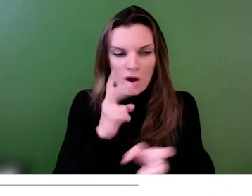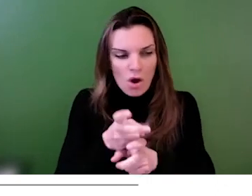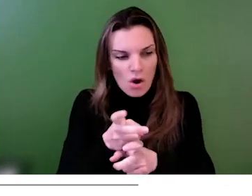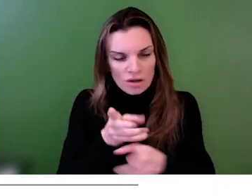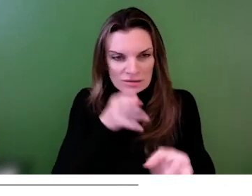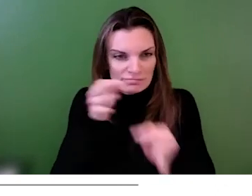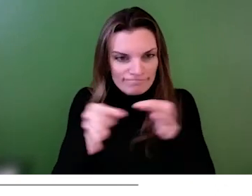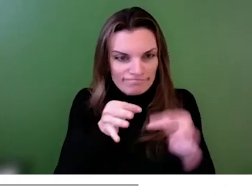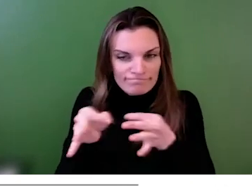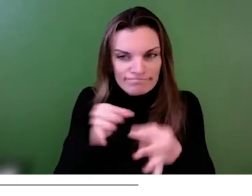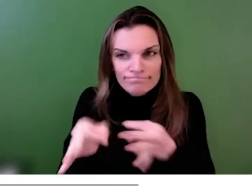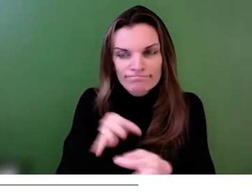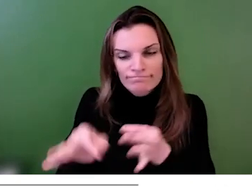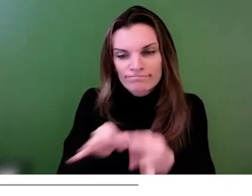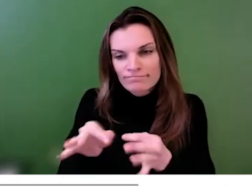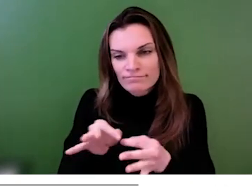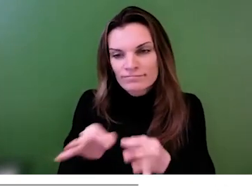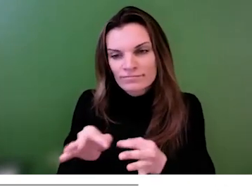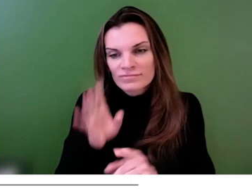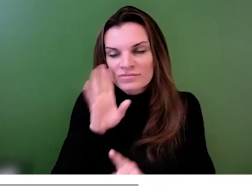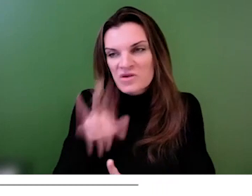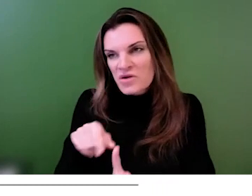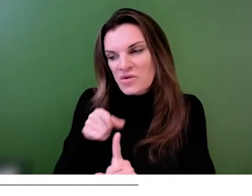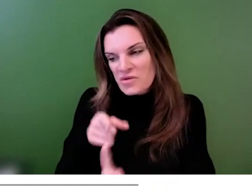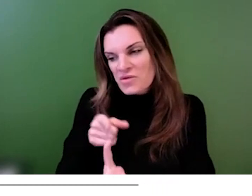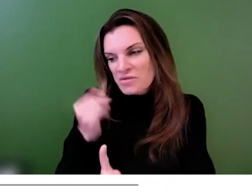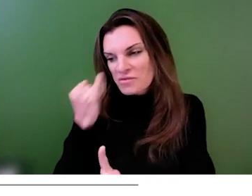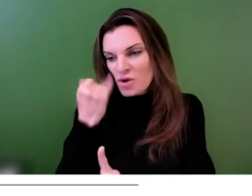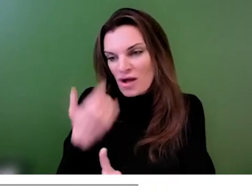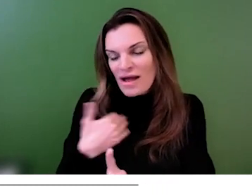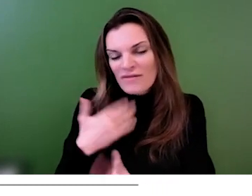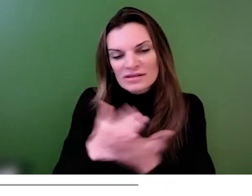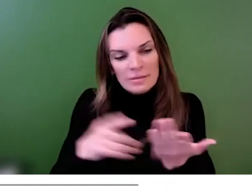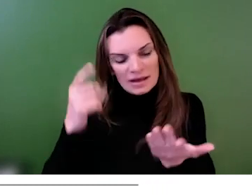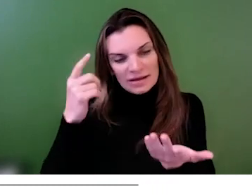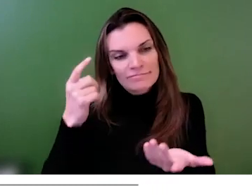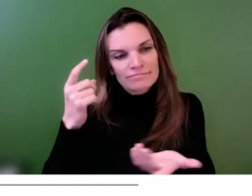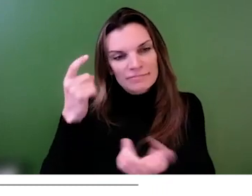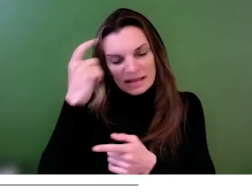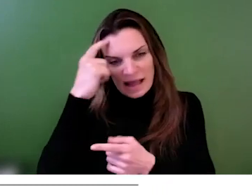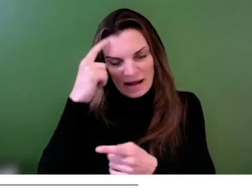a provider and especially if you have cognitive dysfunction, being able to communicate what